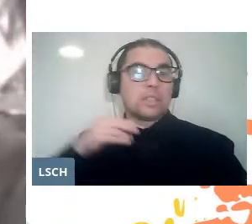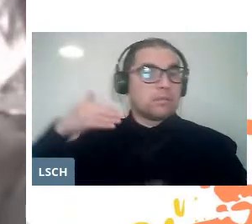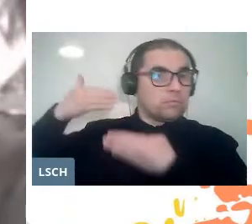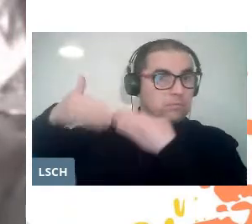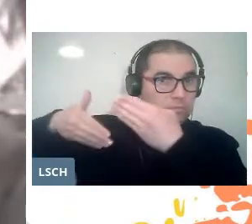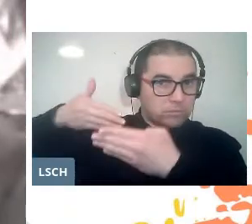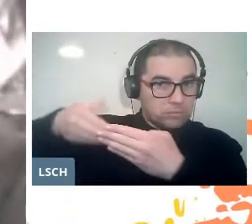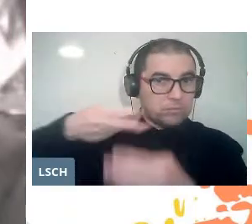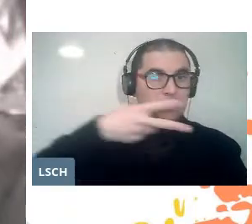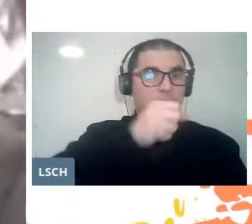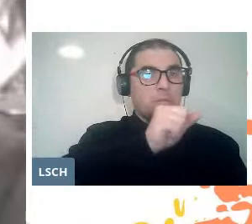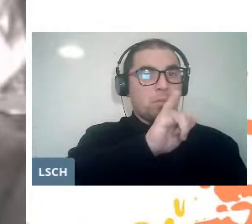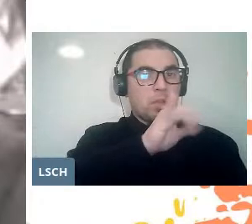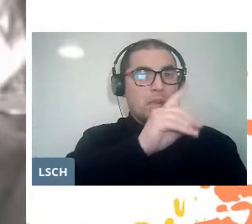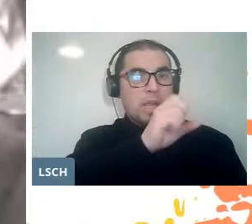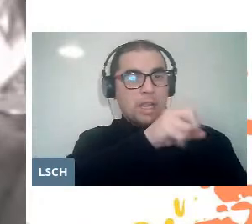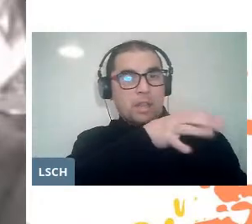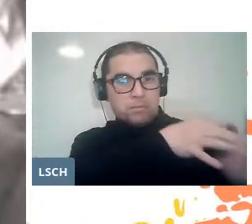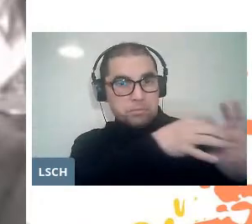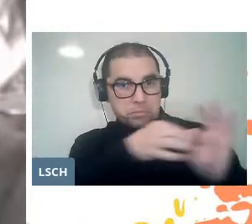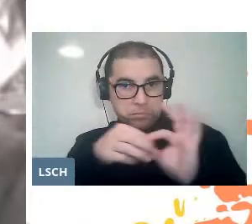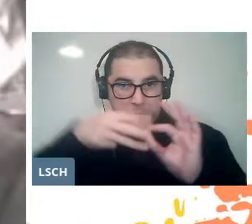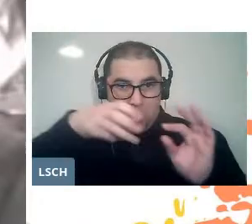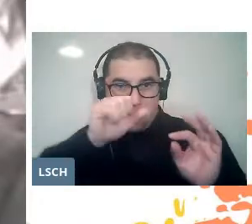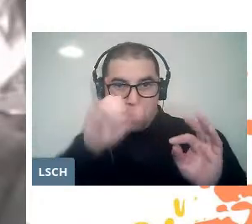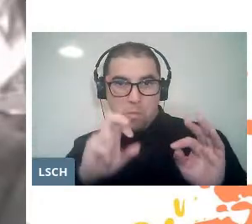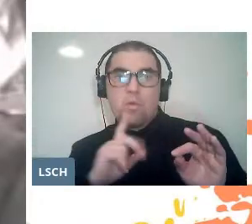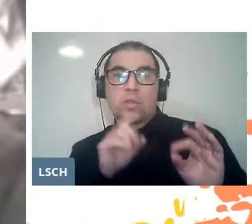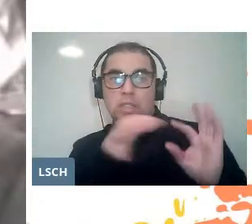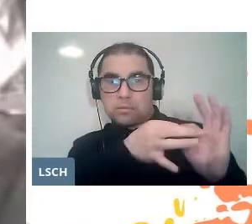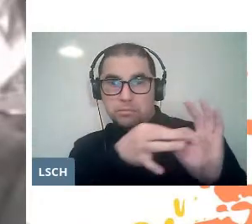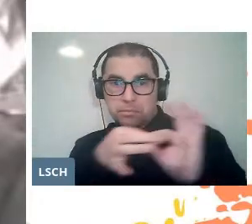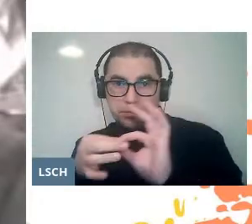inserting all his genius, and his contribution, by the way,